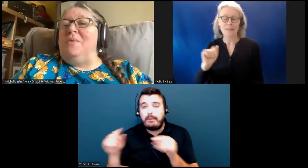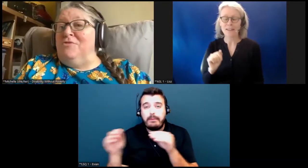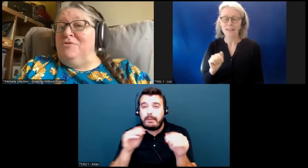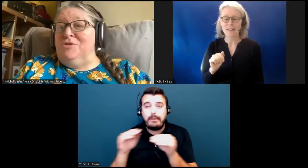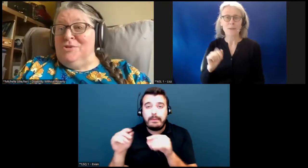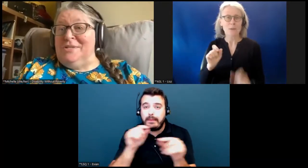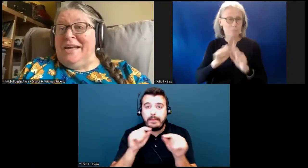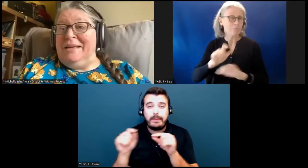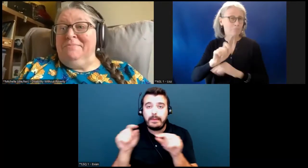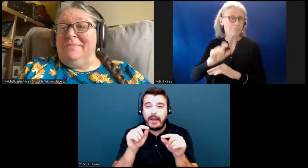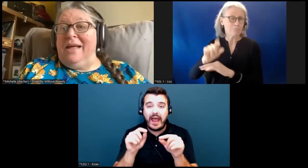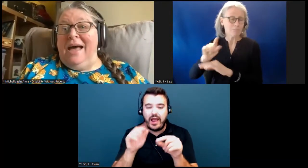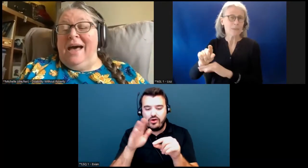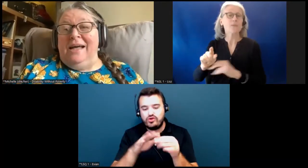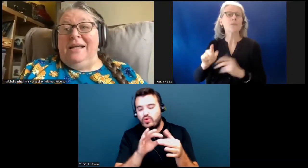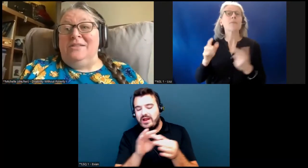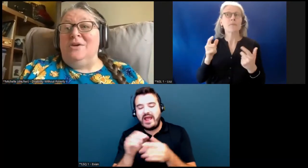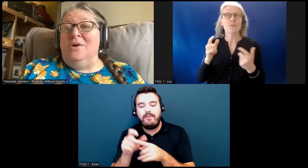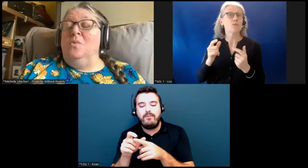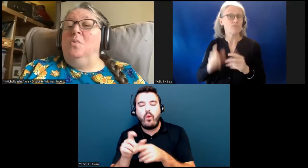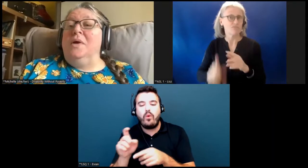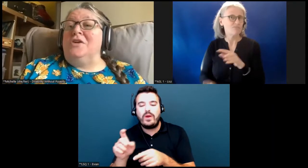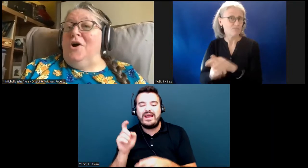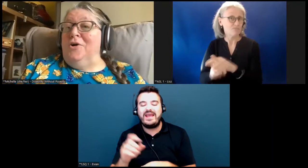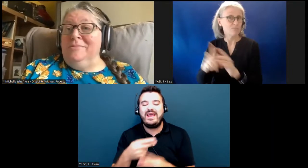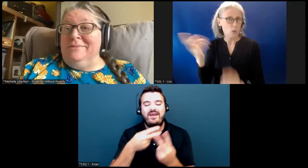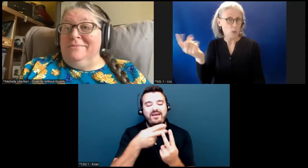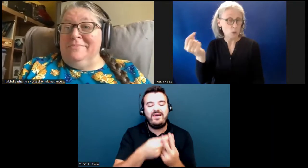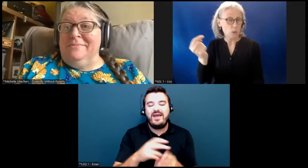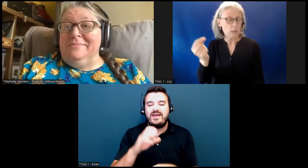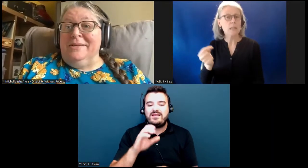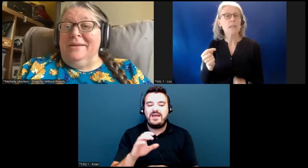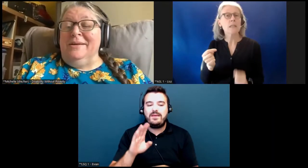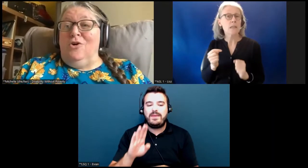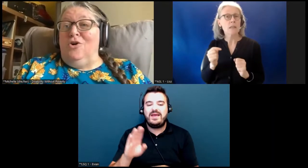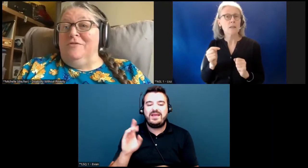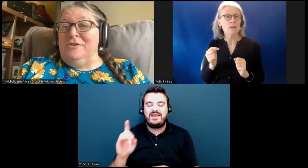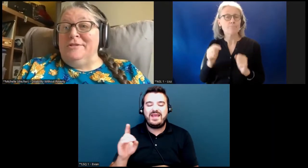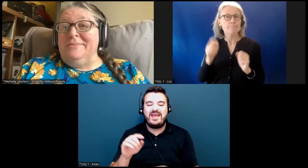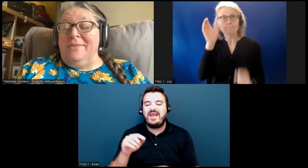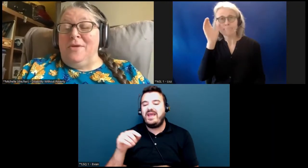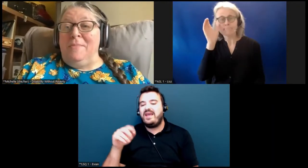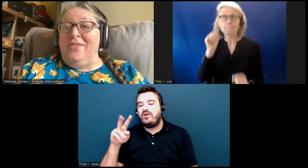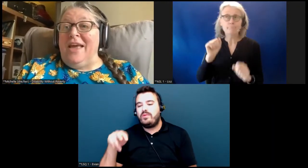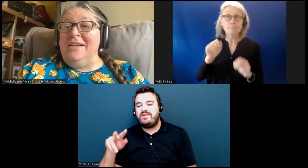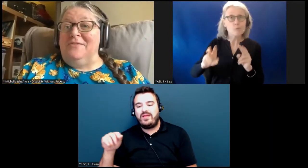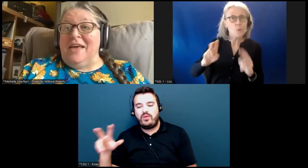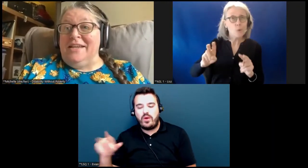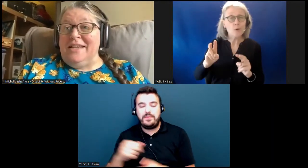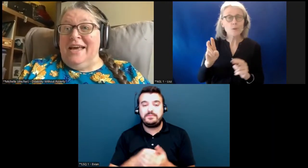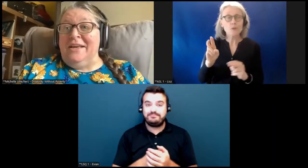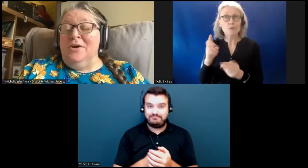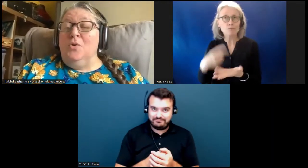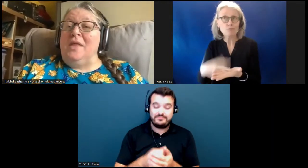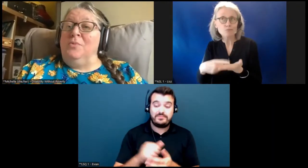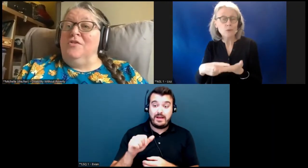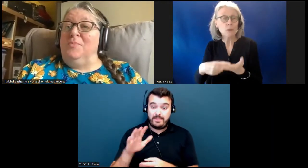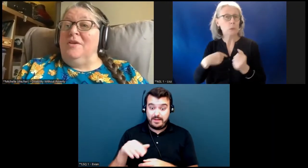WENT THROUGH TUESDAY AND HOPED THAT ALL OF US, BY THE END OF THAT DAY, THERE'LL HAVE